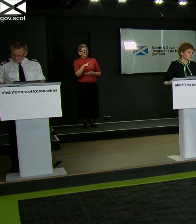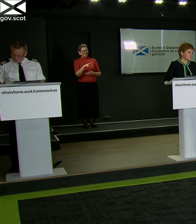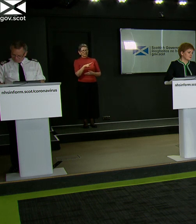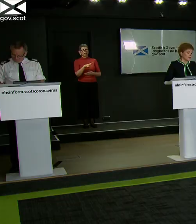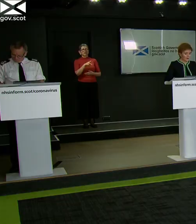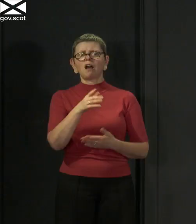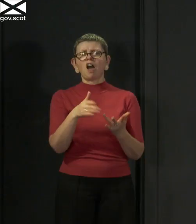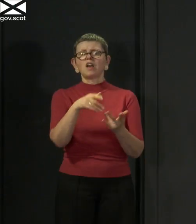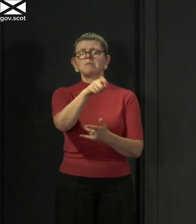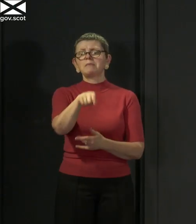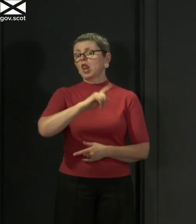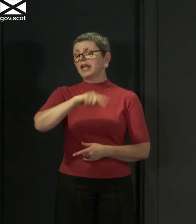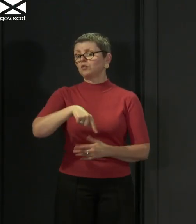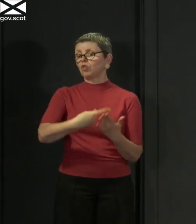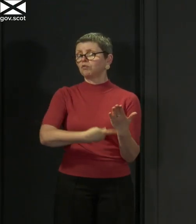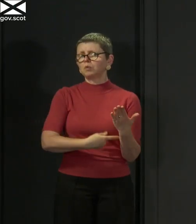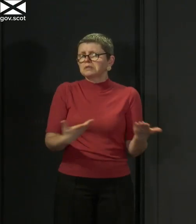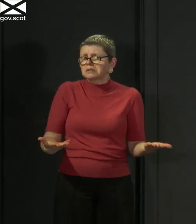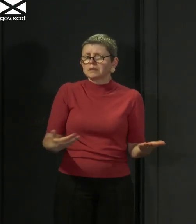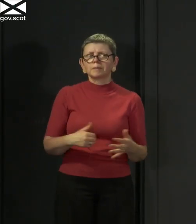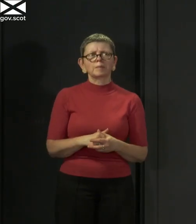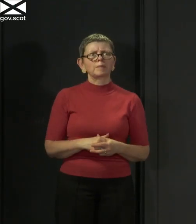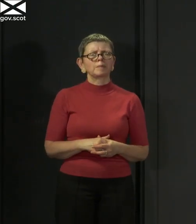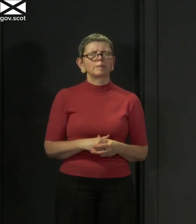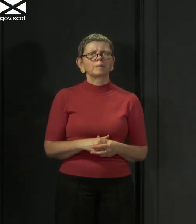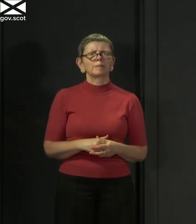I'll hand over to the Chief Constable. On differences north and south of the border,